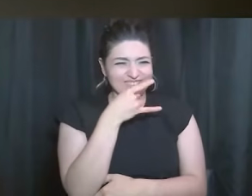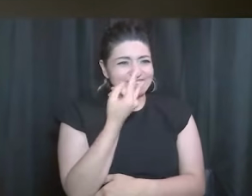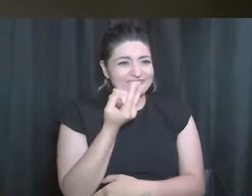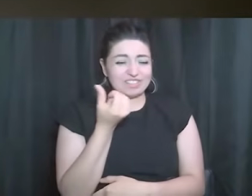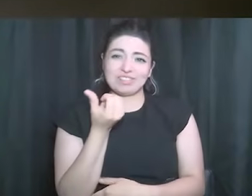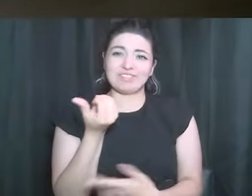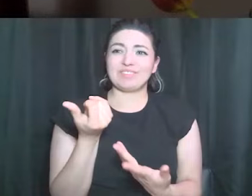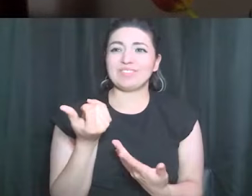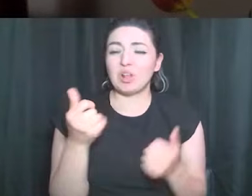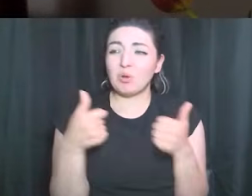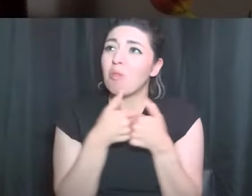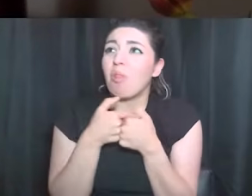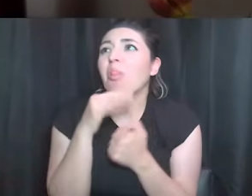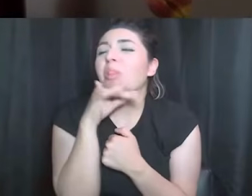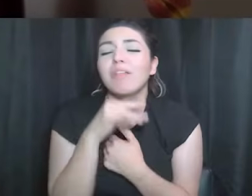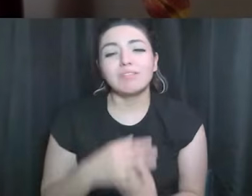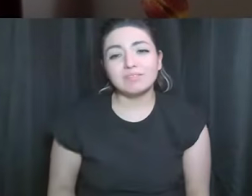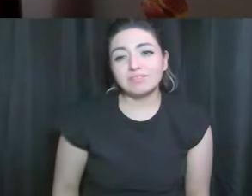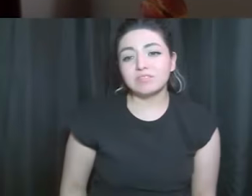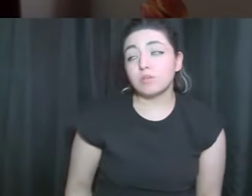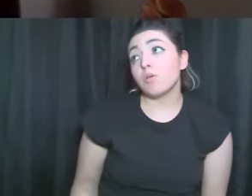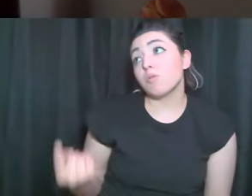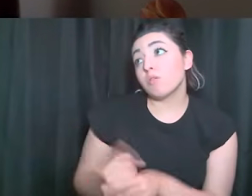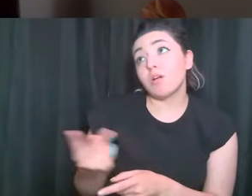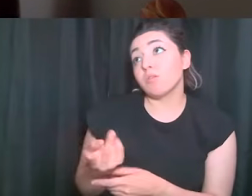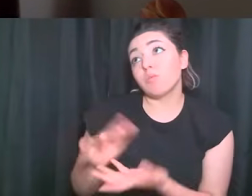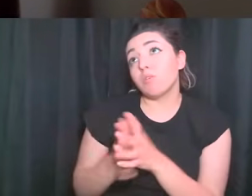is for kids and gross couples. Ah, yes, wouldn't want to be a gross couple.